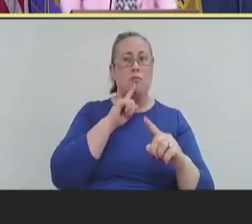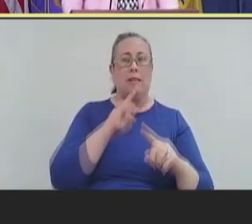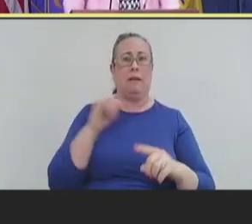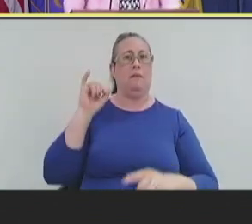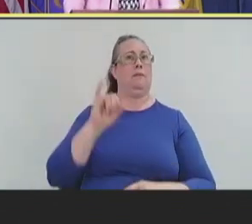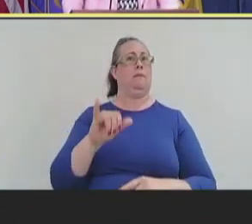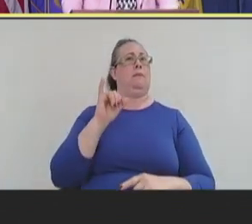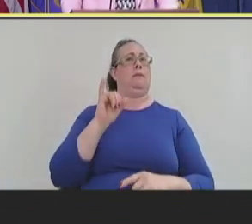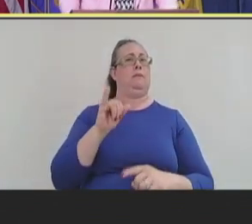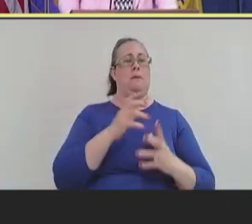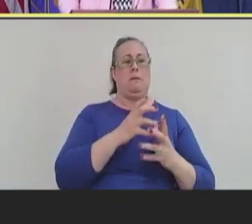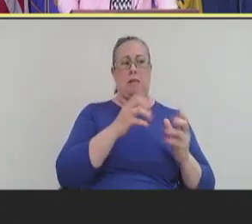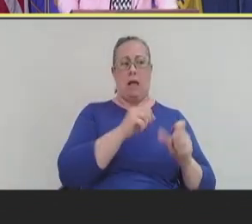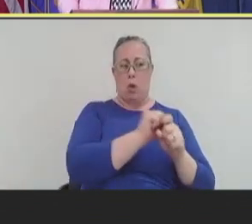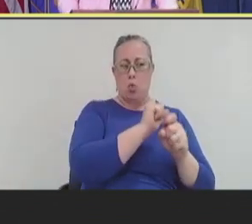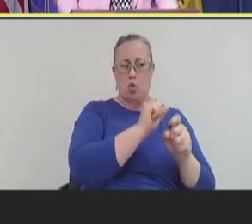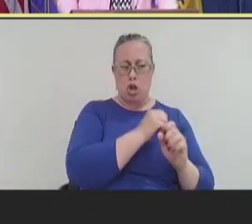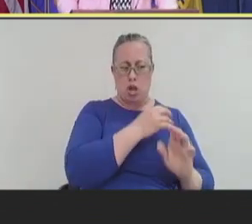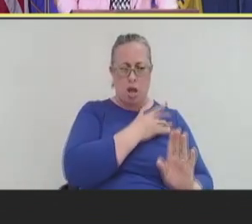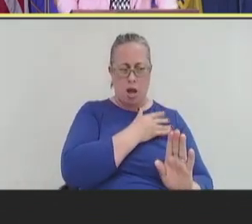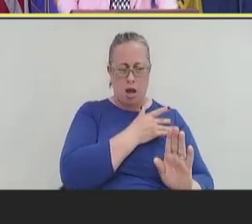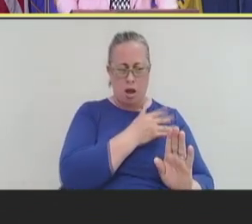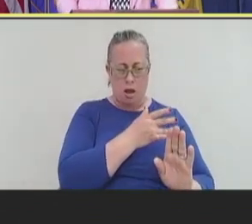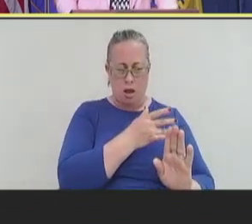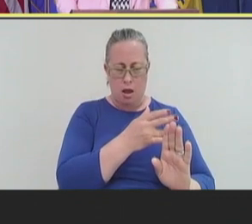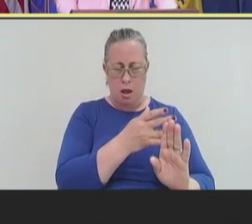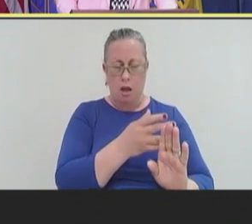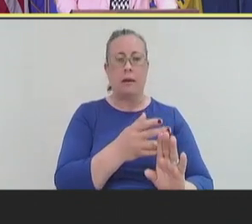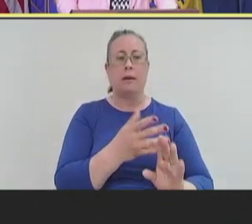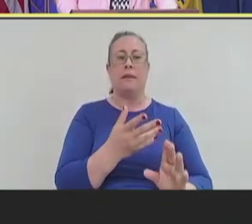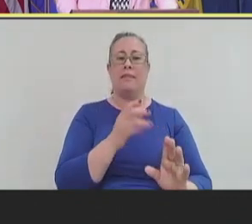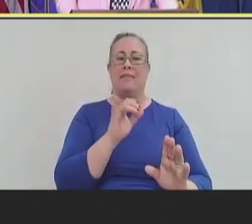that's been done over many years in a way that, I think, was very positive.